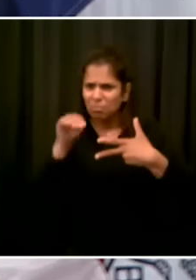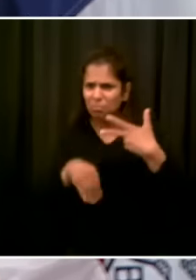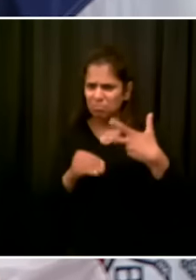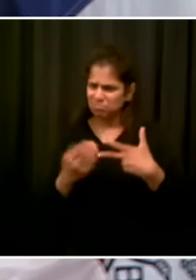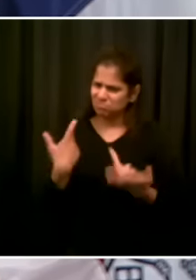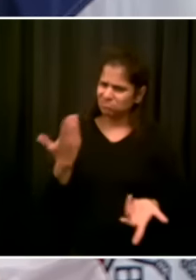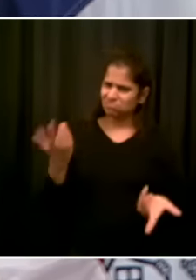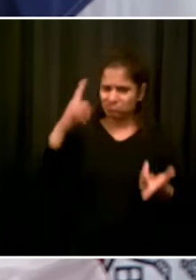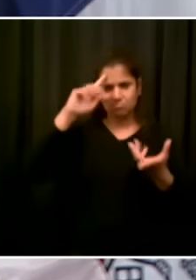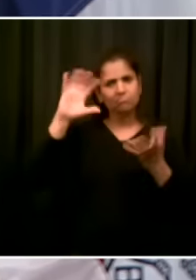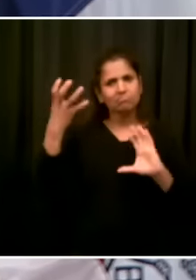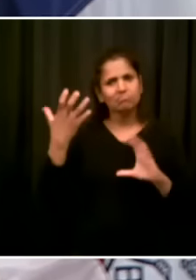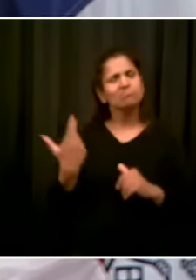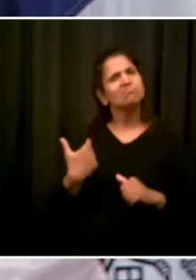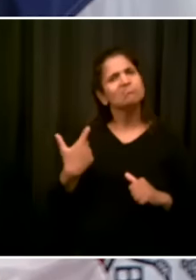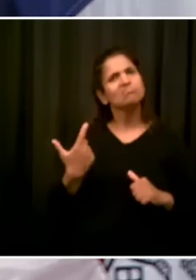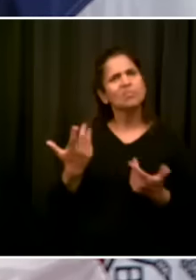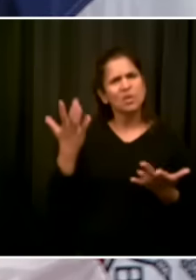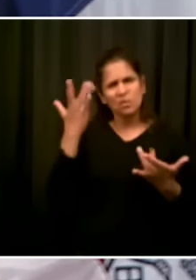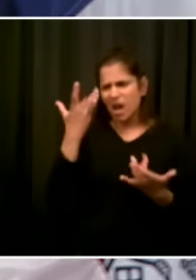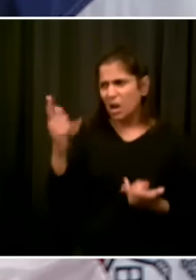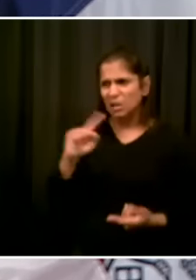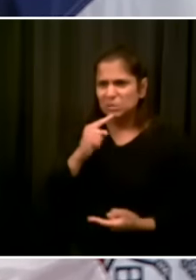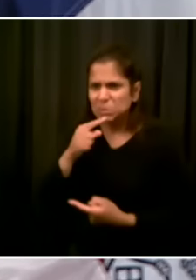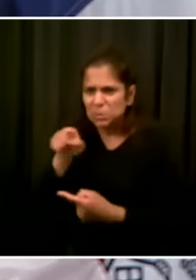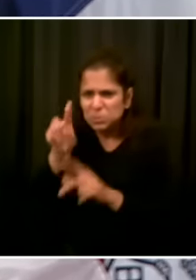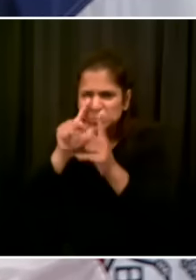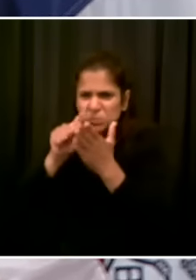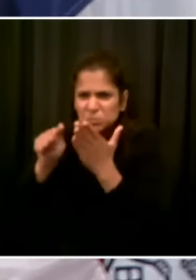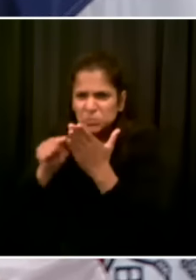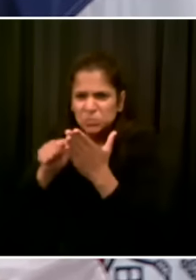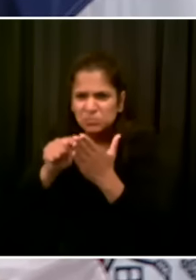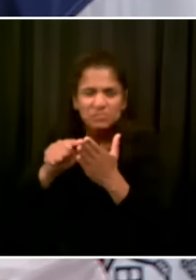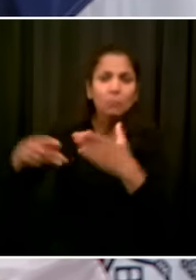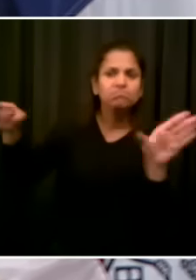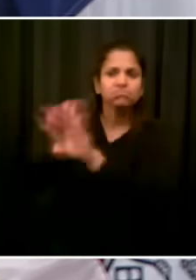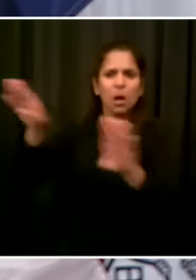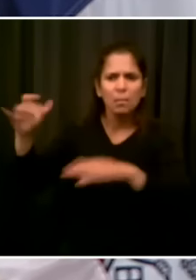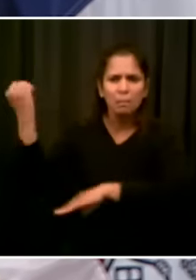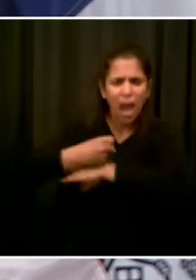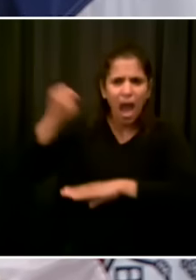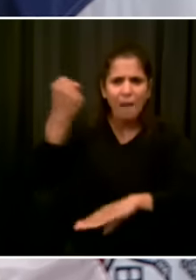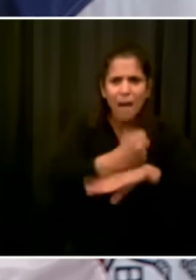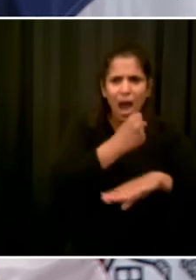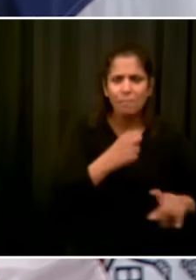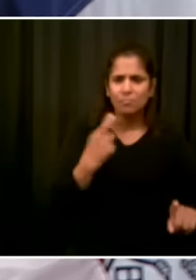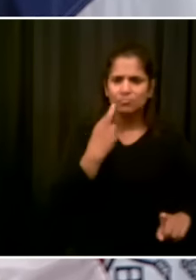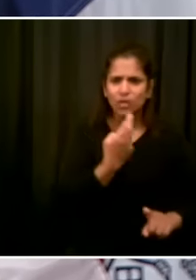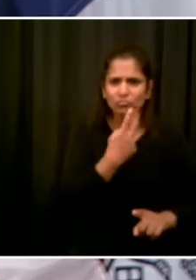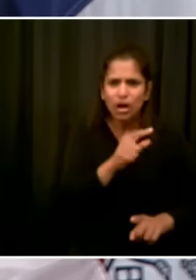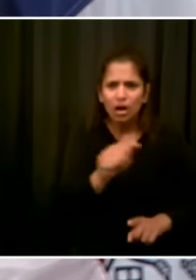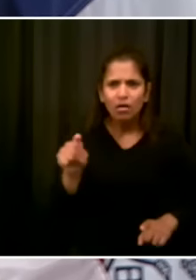ARE ABLE TO HAVE AN IMPACT TO